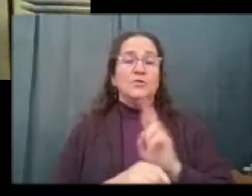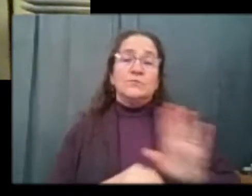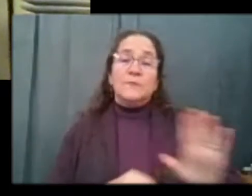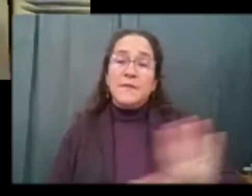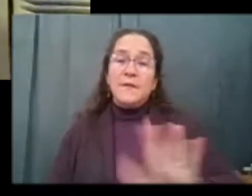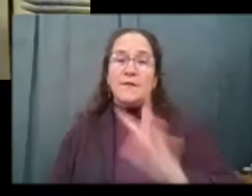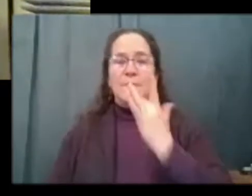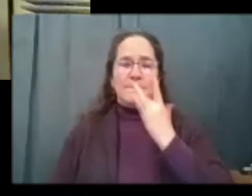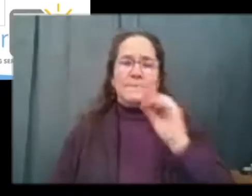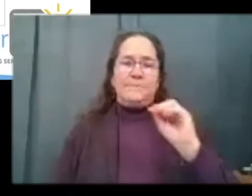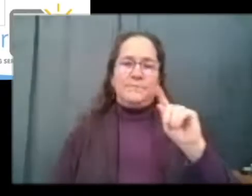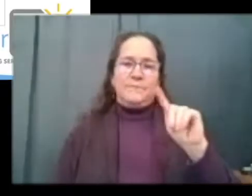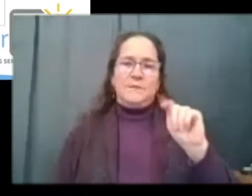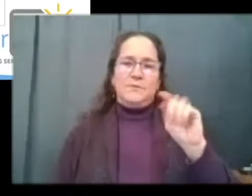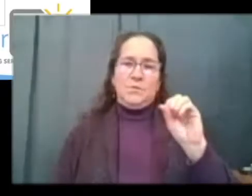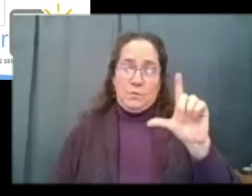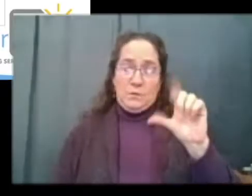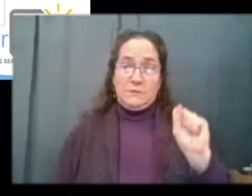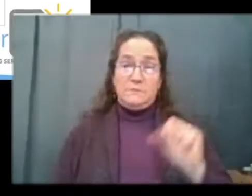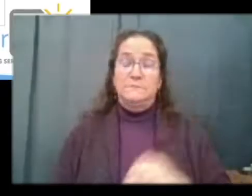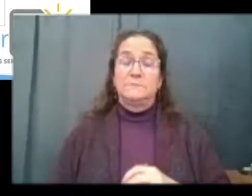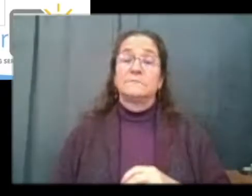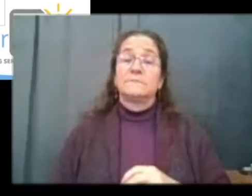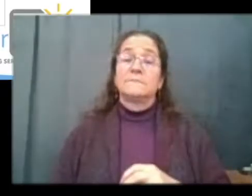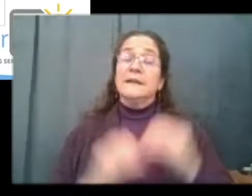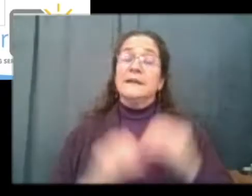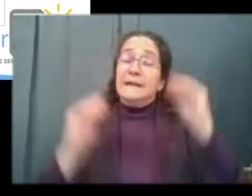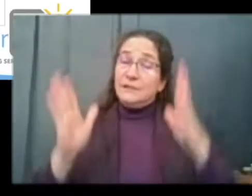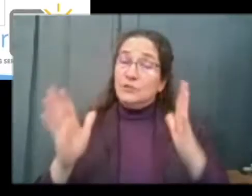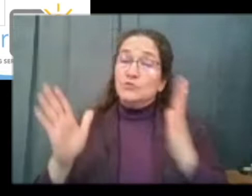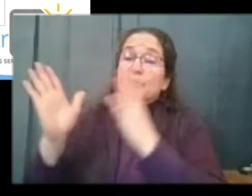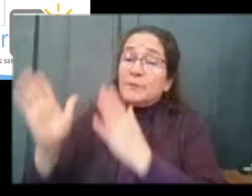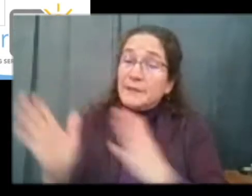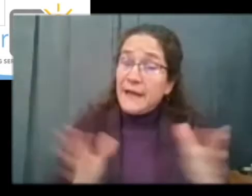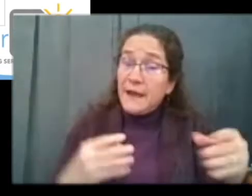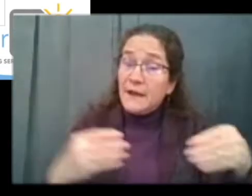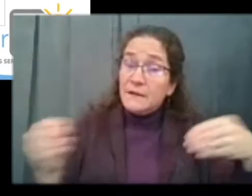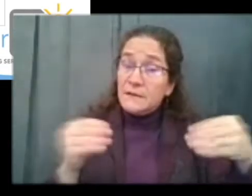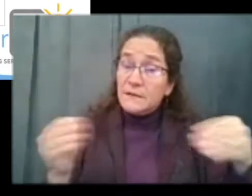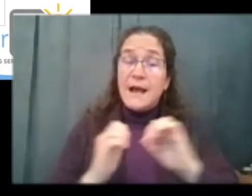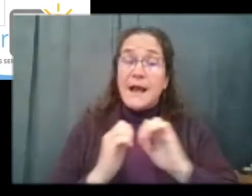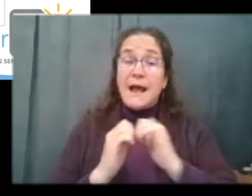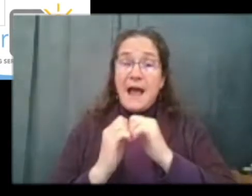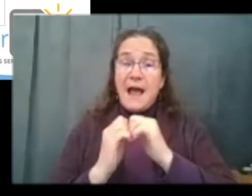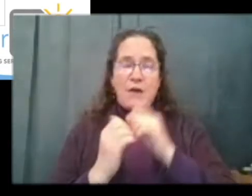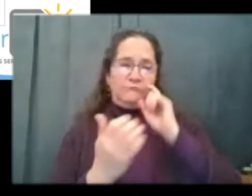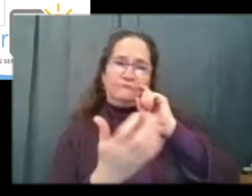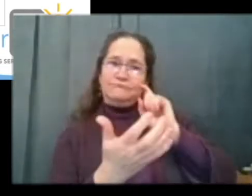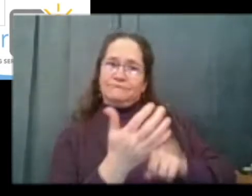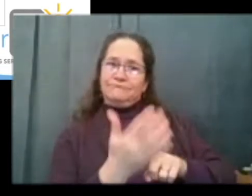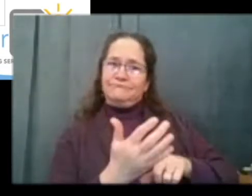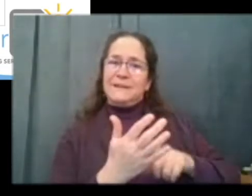Teachers can plan for flexibility in language by acknowledging nonverbal communication when learners